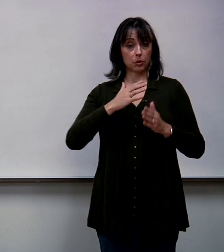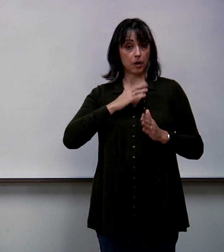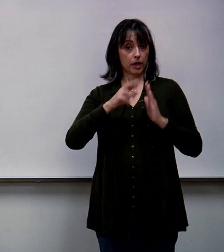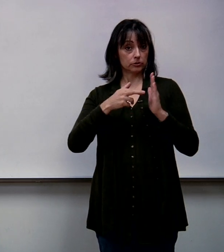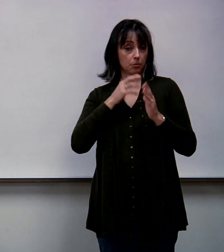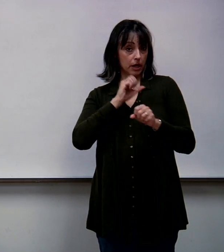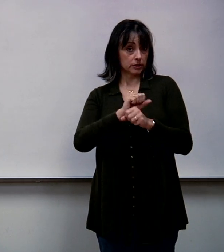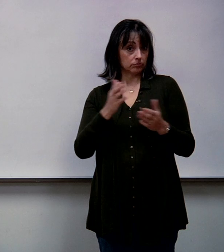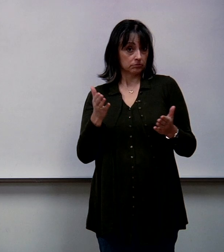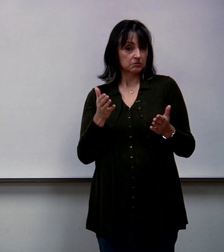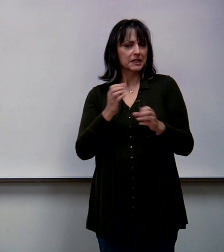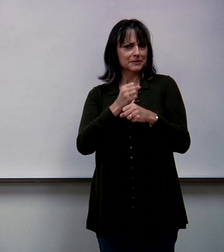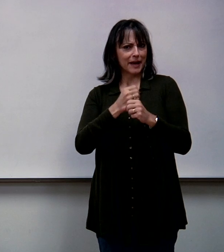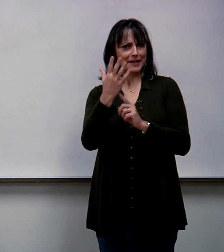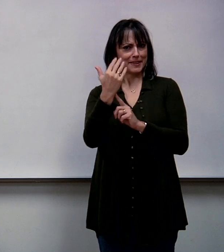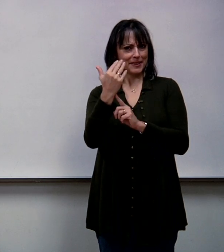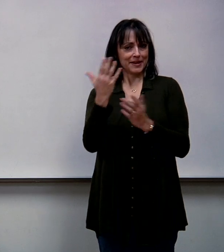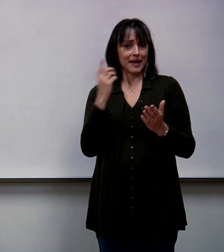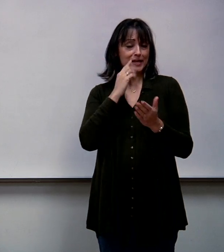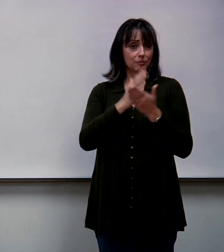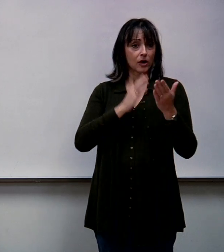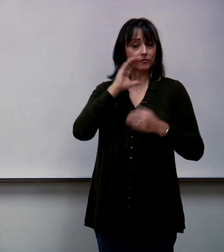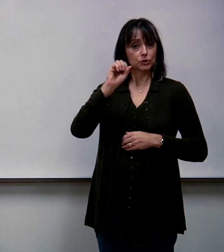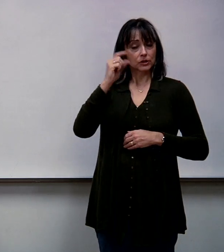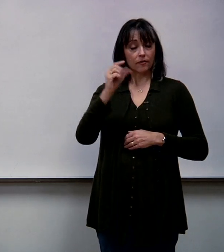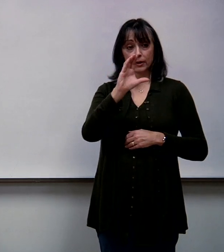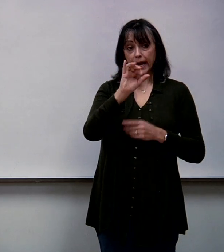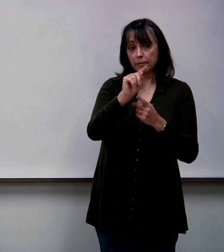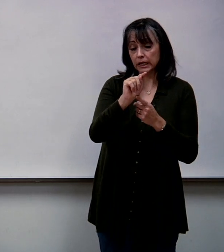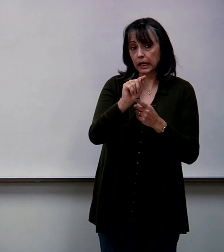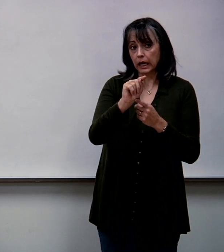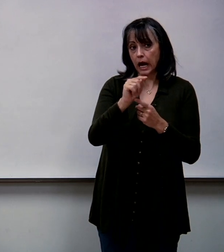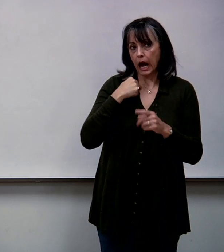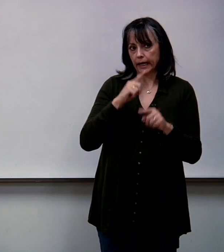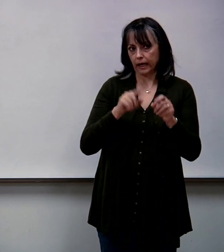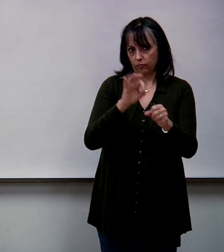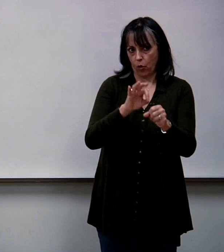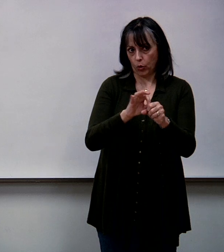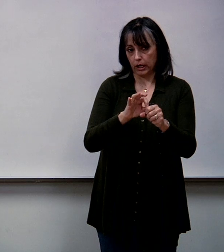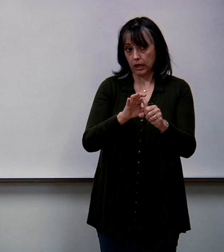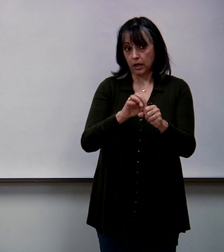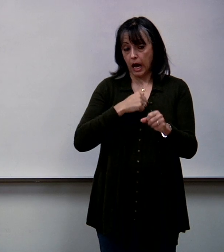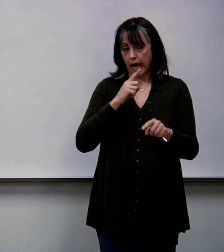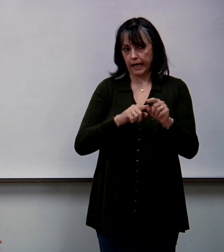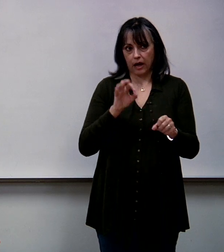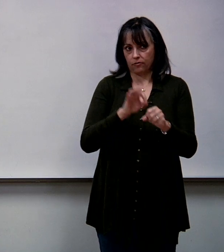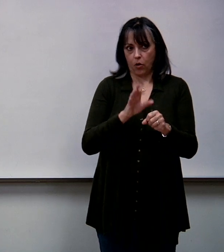is making this video as part of the Student Government cabinet however I do not have any votes. I did not vote to approve the elections calendar,